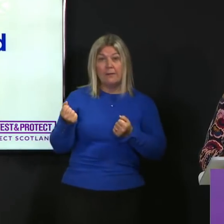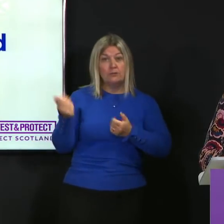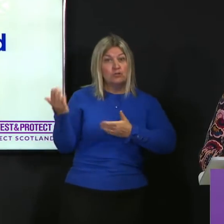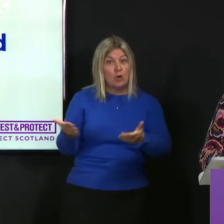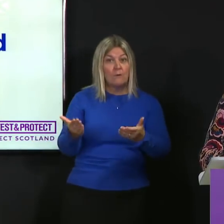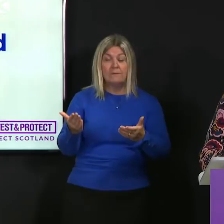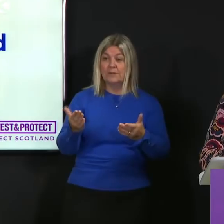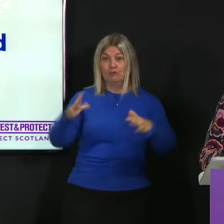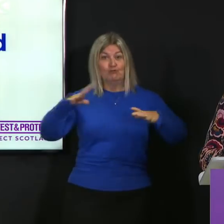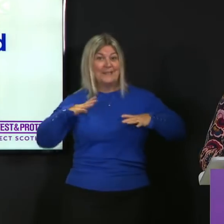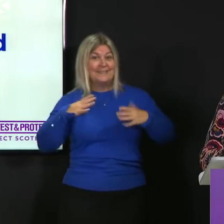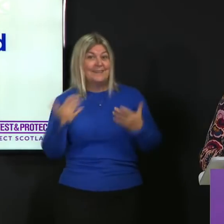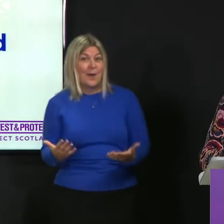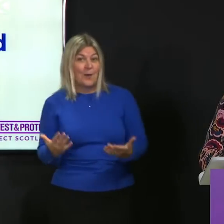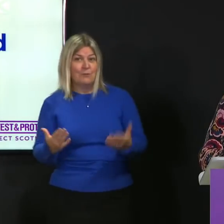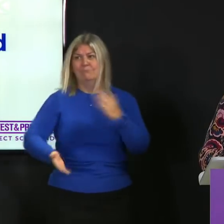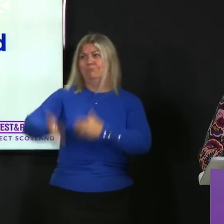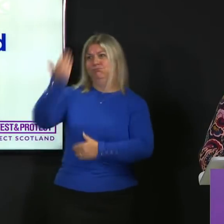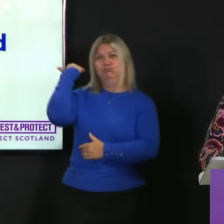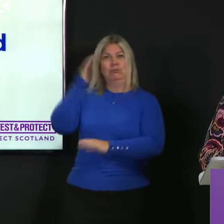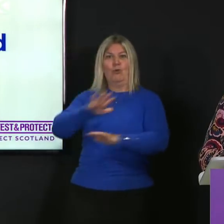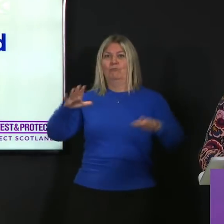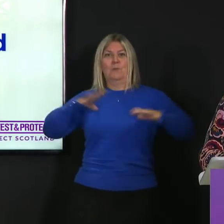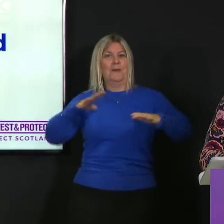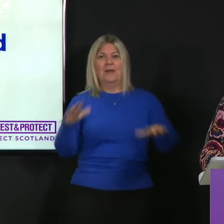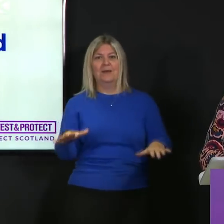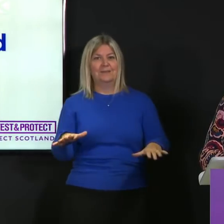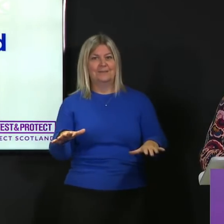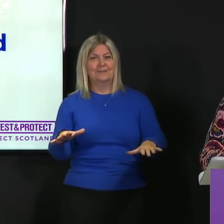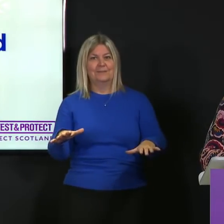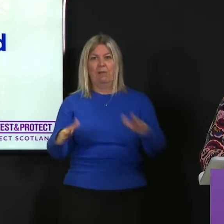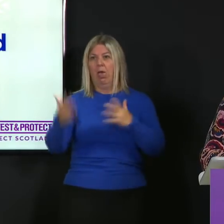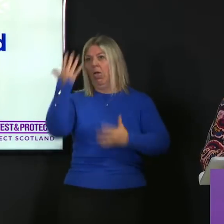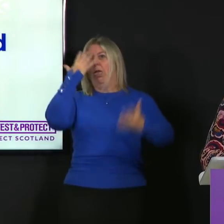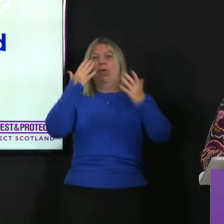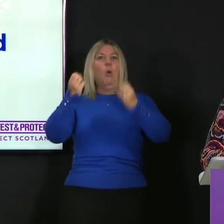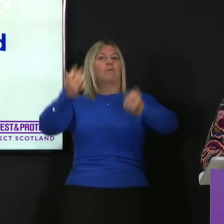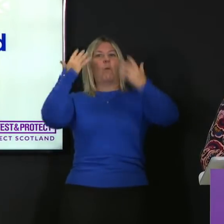about the virus and how to treat it. And our clinicians are doing an excellent job and an